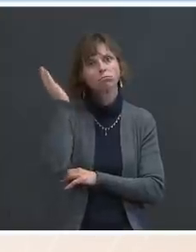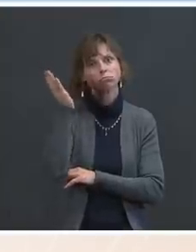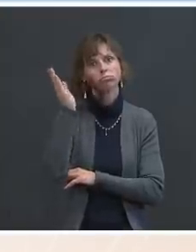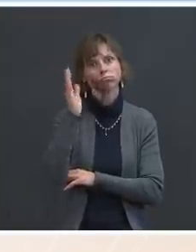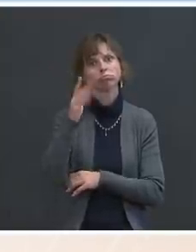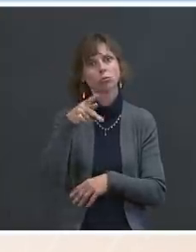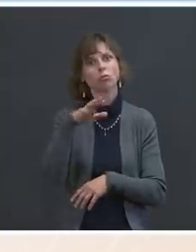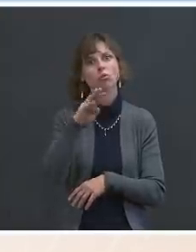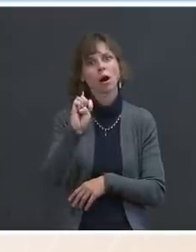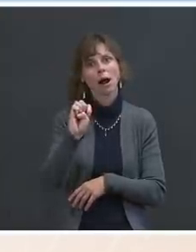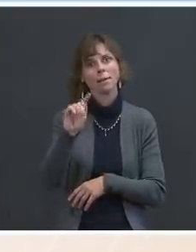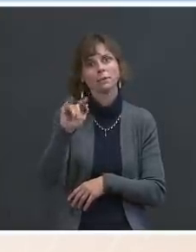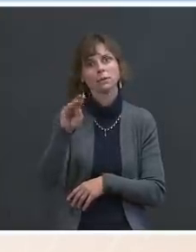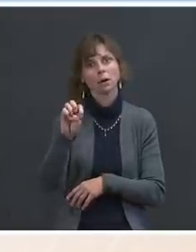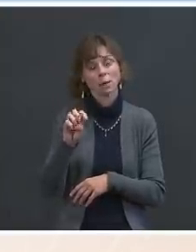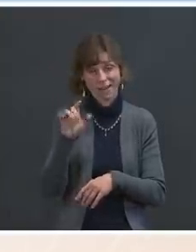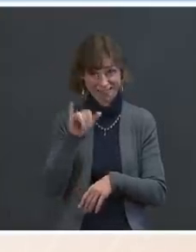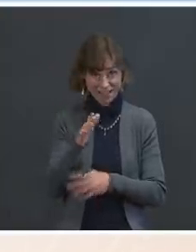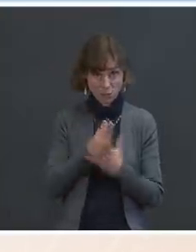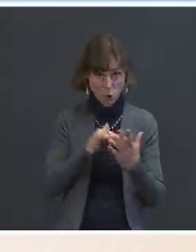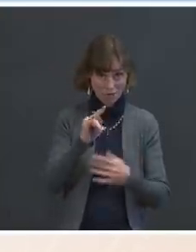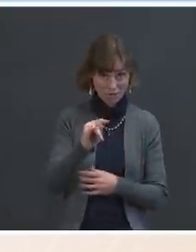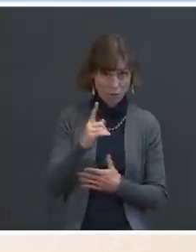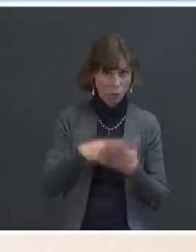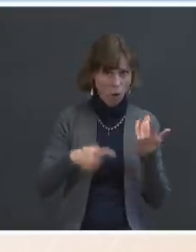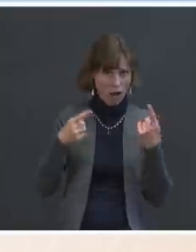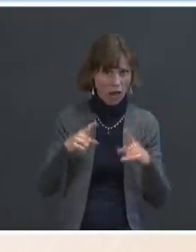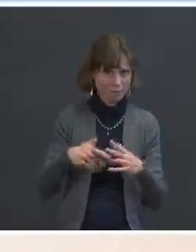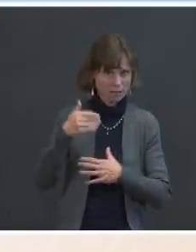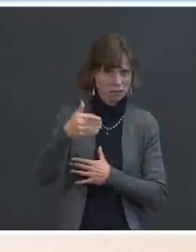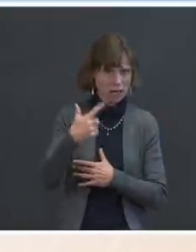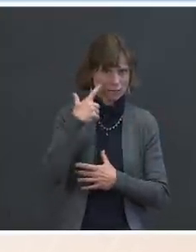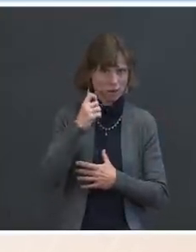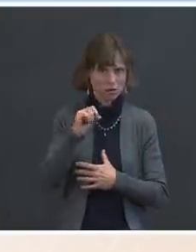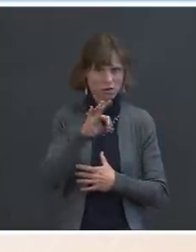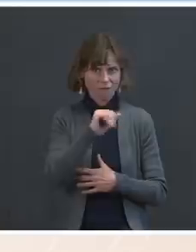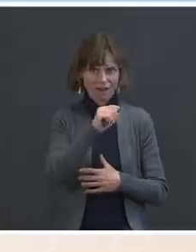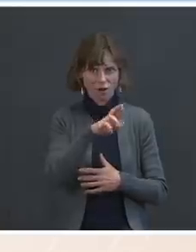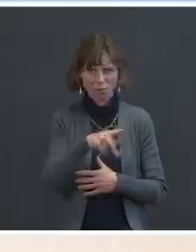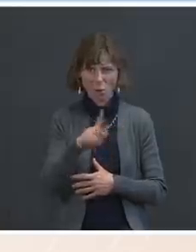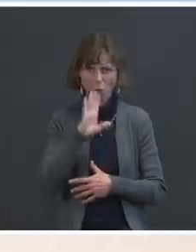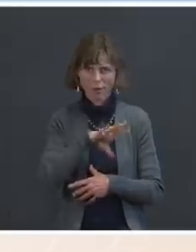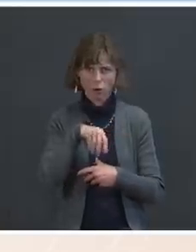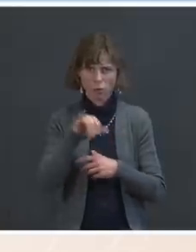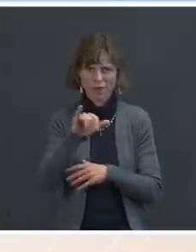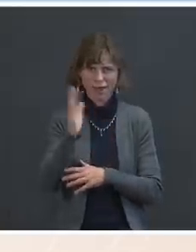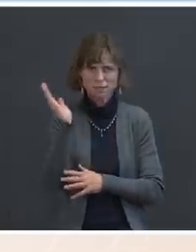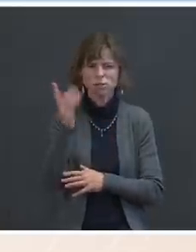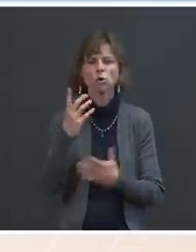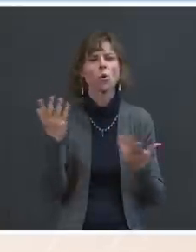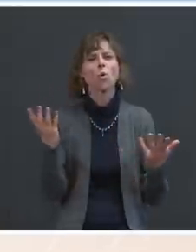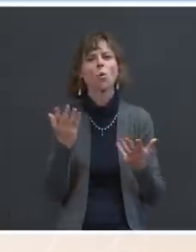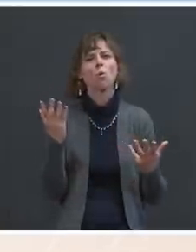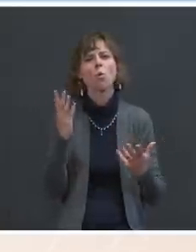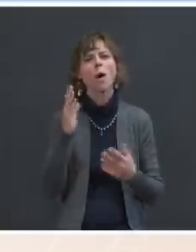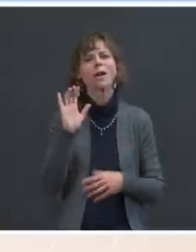the idea of what happens next because of the package -- going to be part of that speech? Can you preview a little bit about what the message to the American people is going to be tomorrow night?